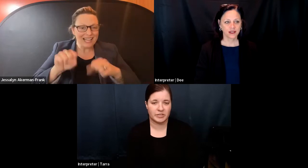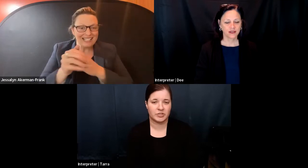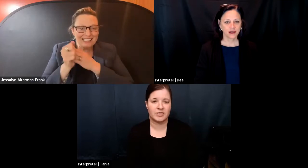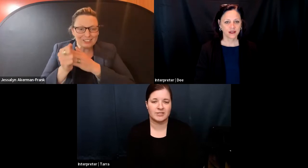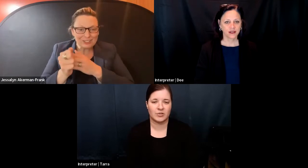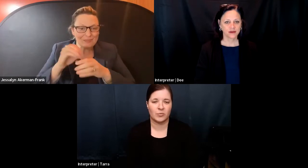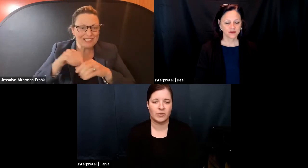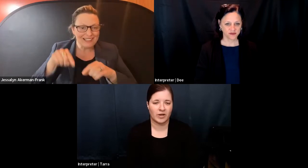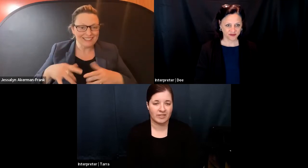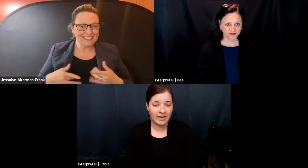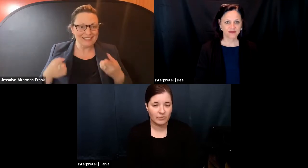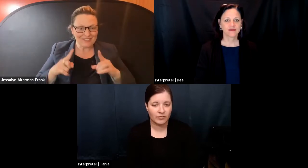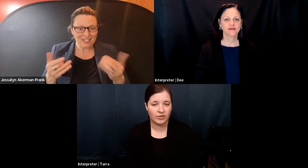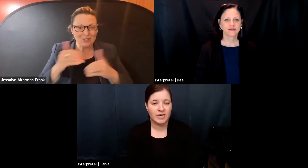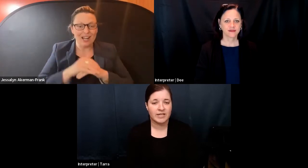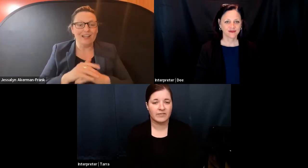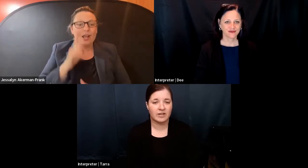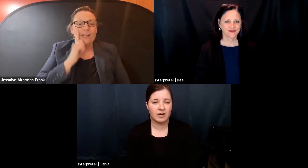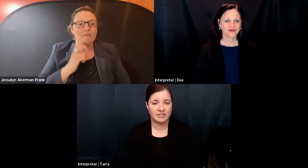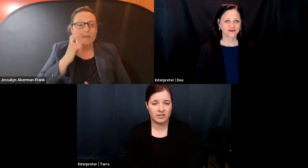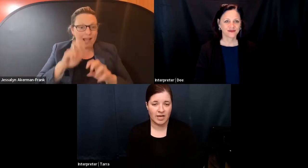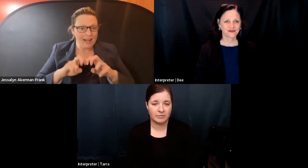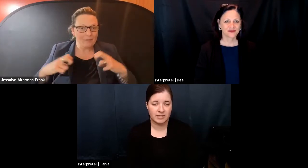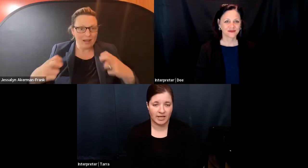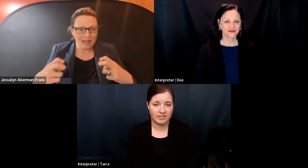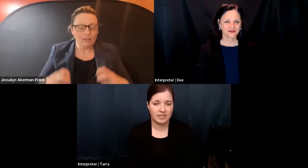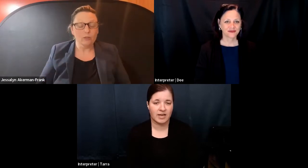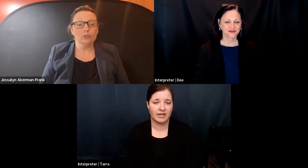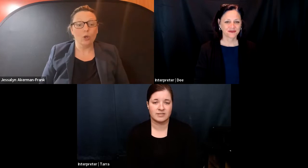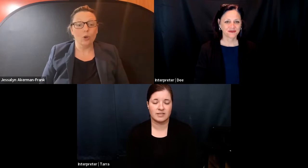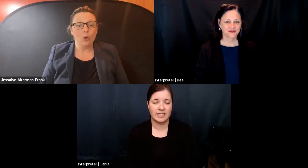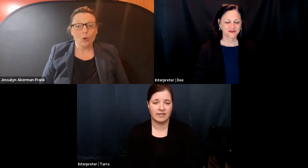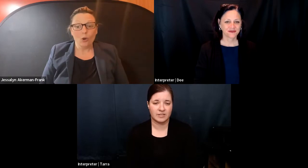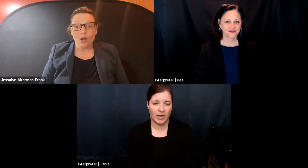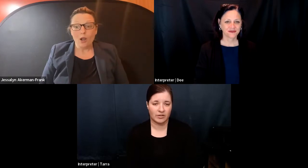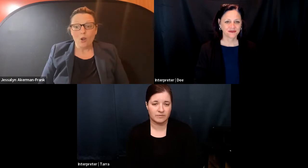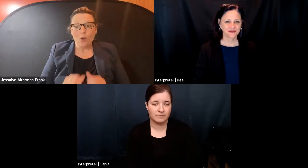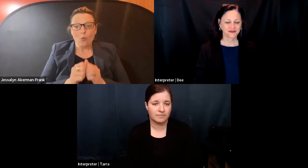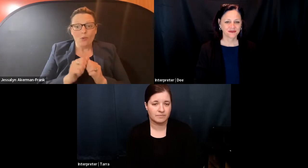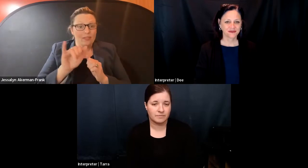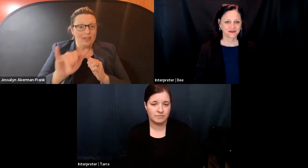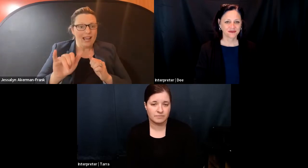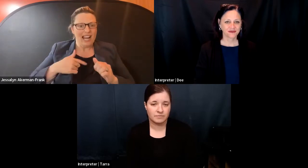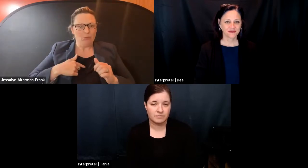Kaitlyn Mielke and also Patrick Vellia. They are also contractors with the Commission and, so, we want to thank them for giving us their time tonight